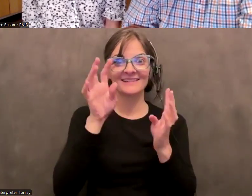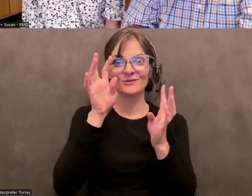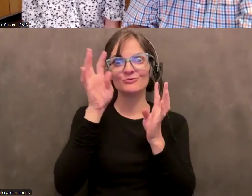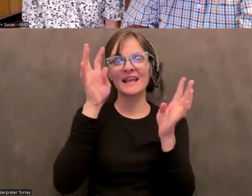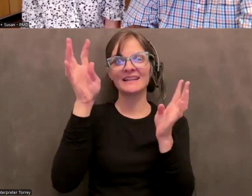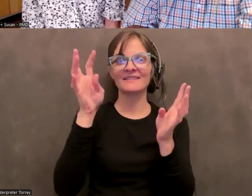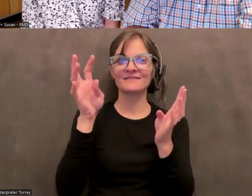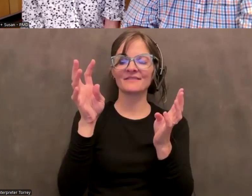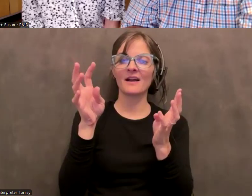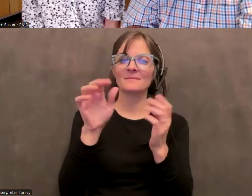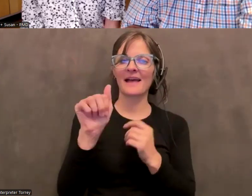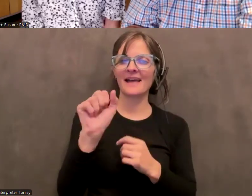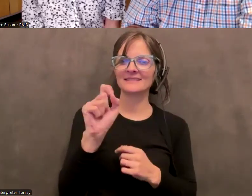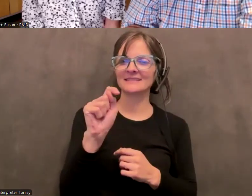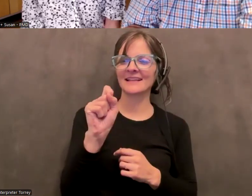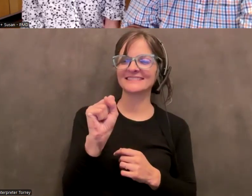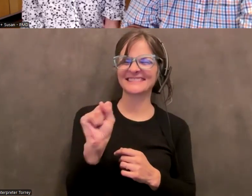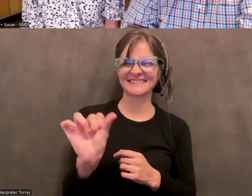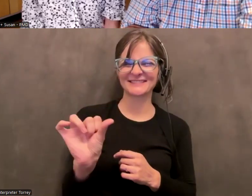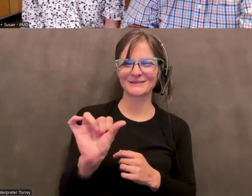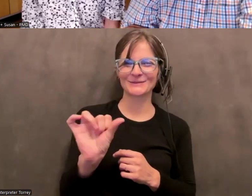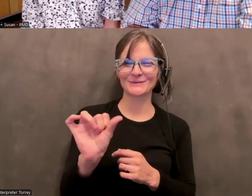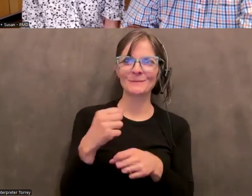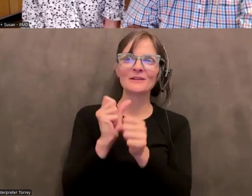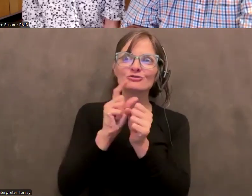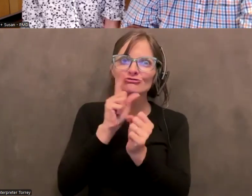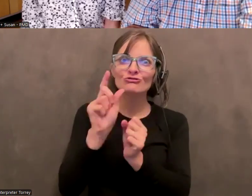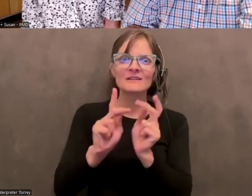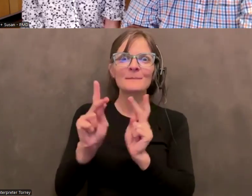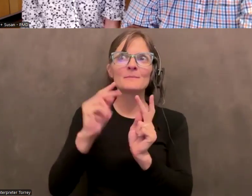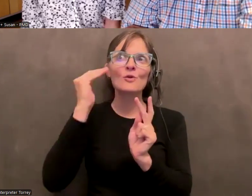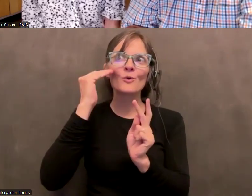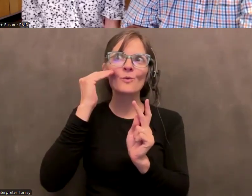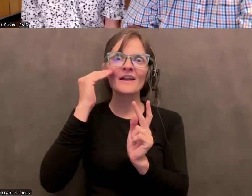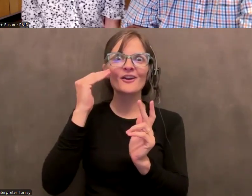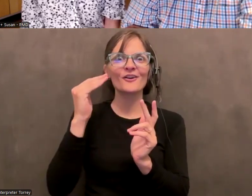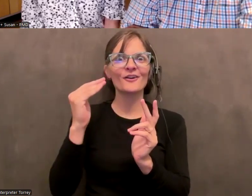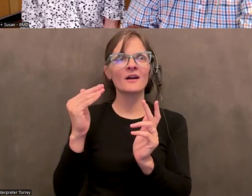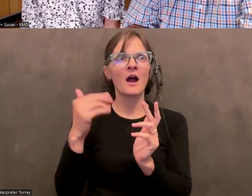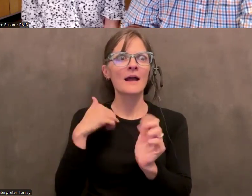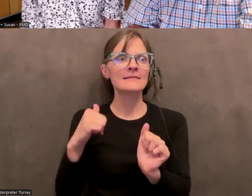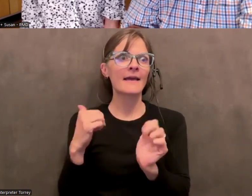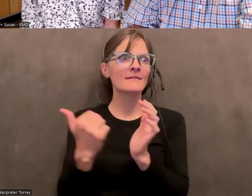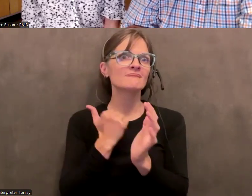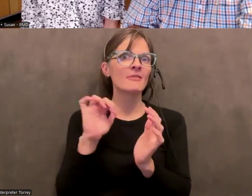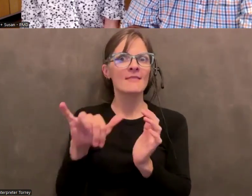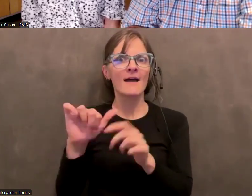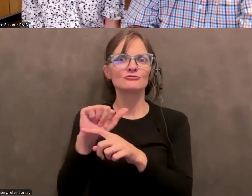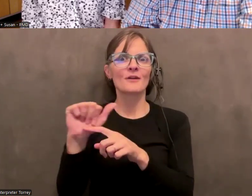to make sure that people are aware of some of these other training opportunities. So there's just a lot of flexibility that we have.